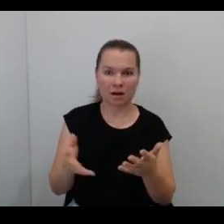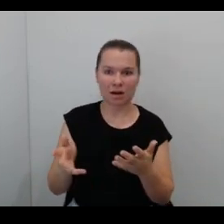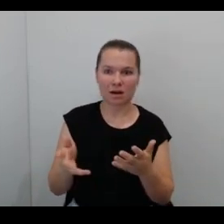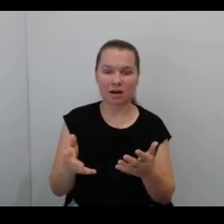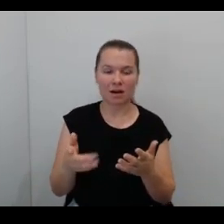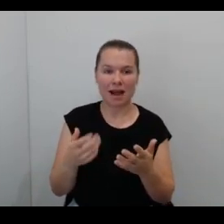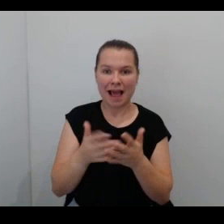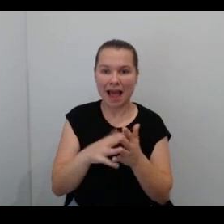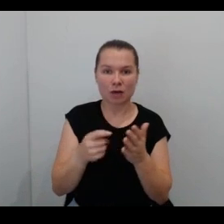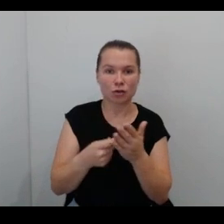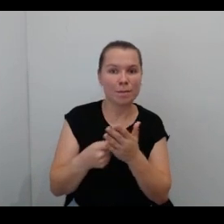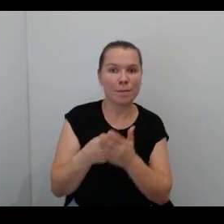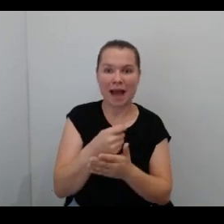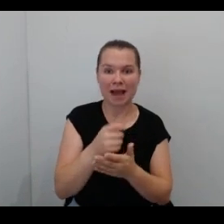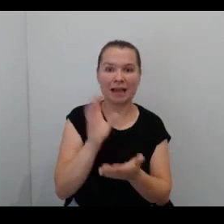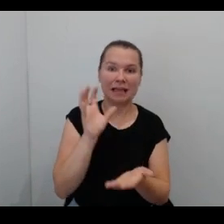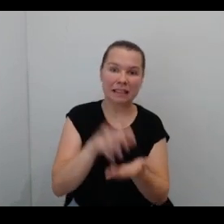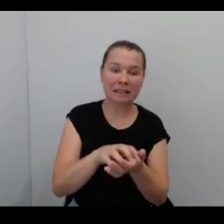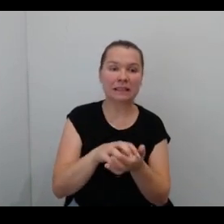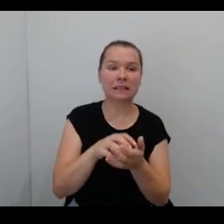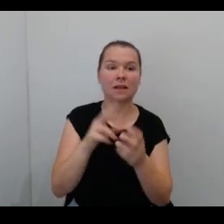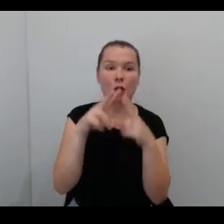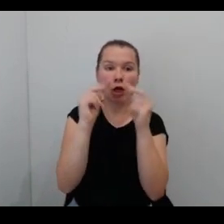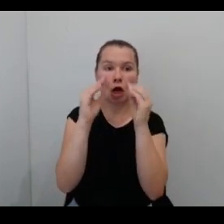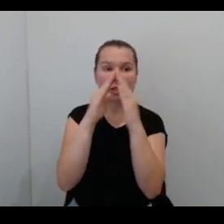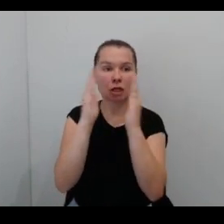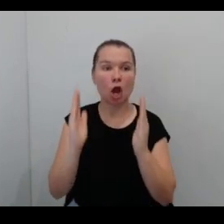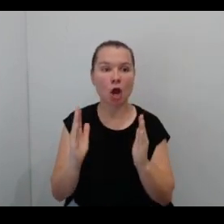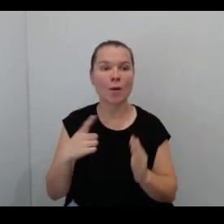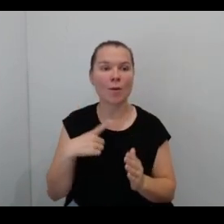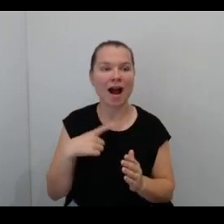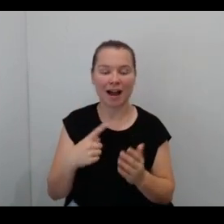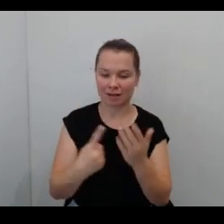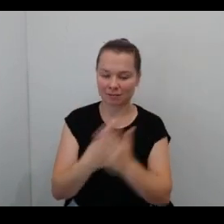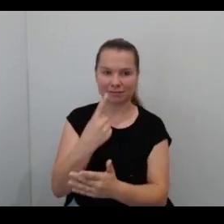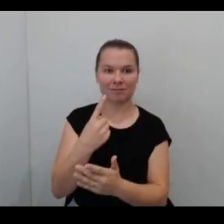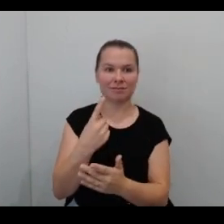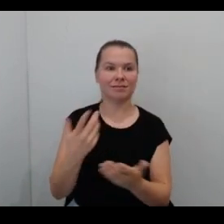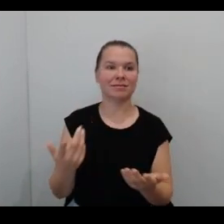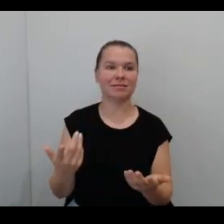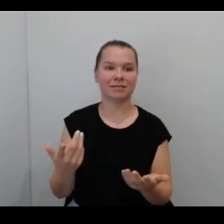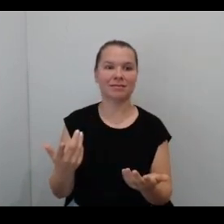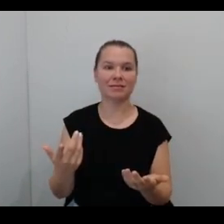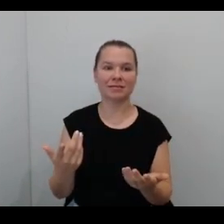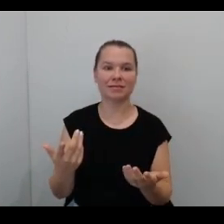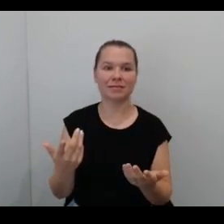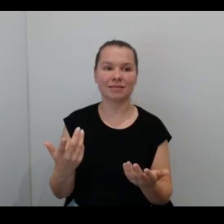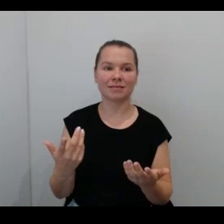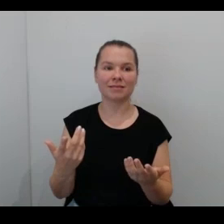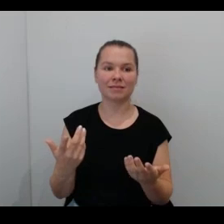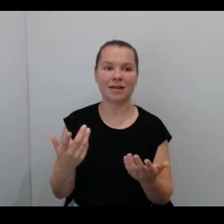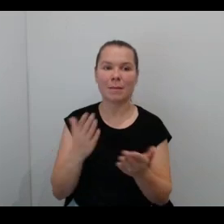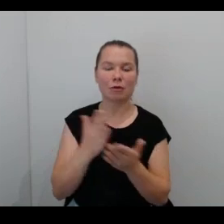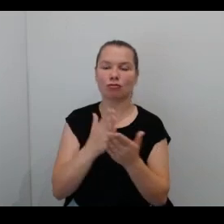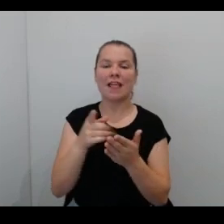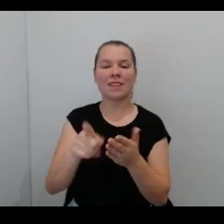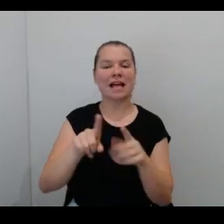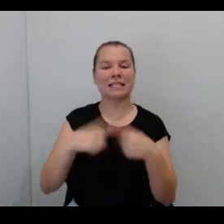to secure that care price because of the mortgage. That's a whole other webinar on its own. Yeah.